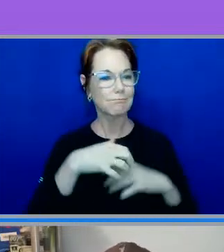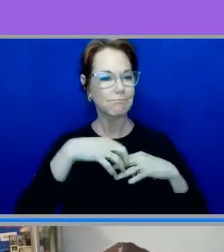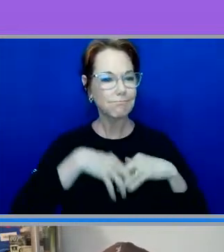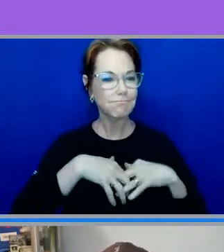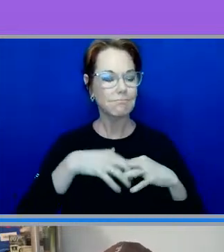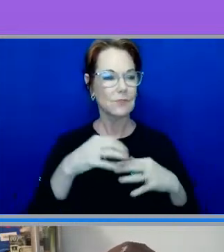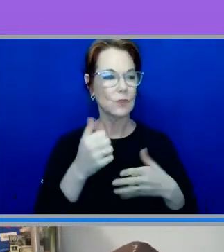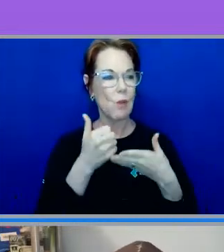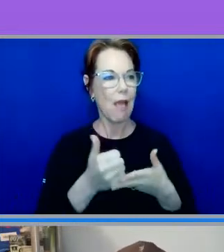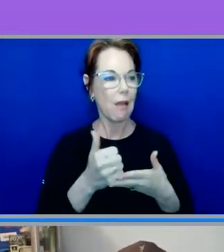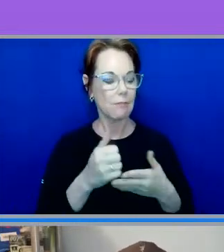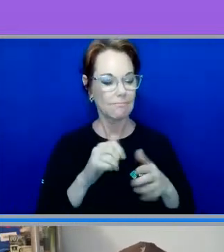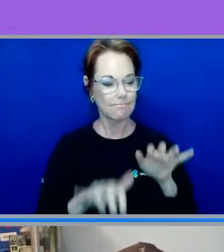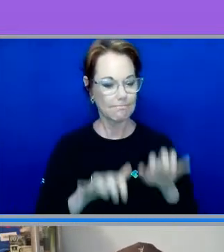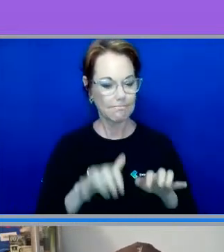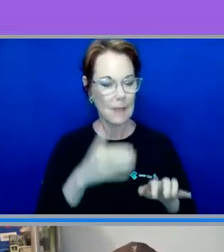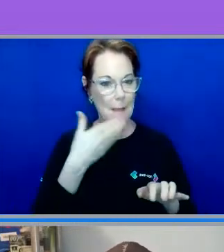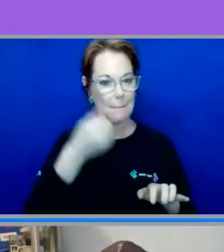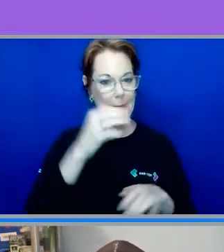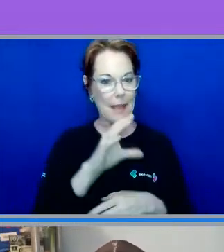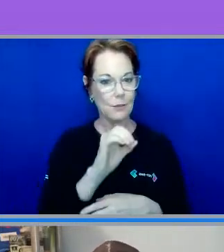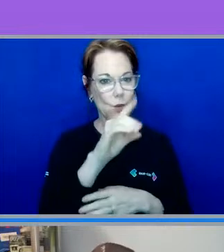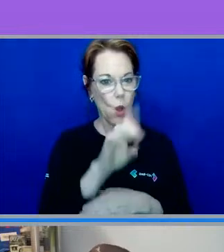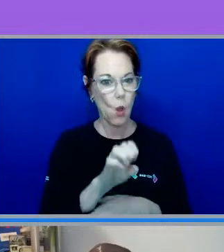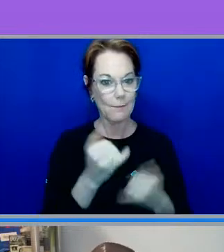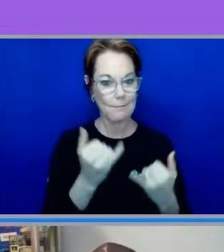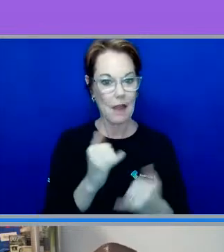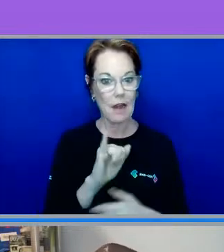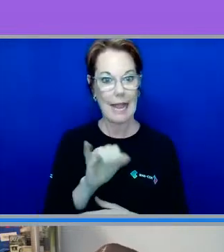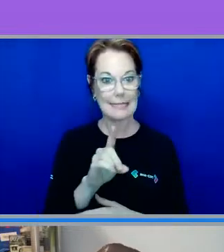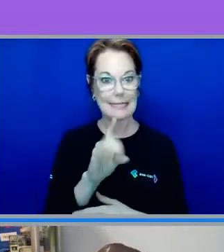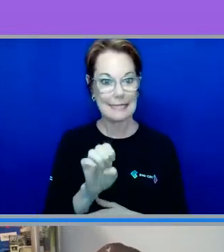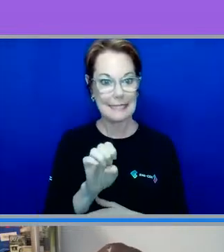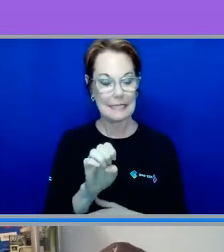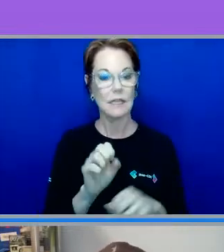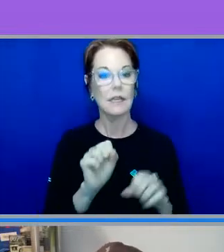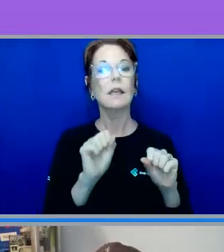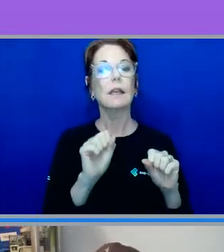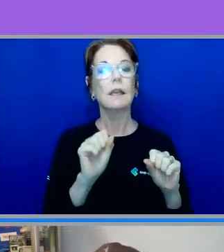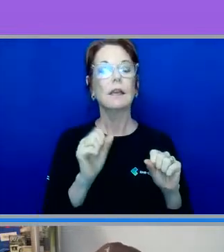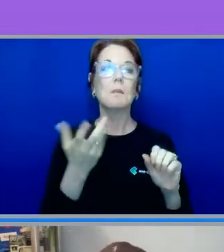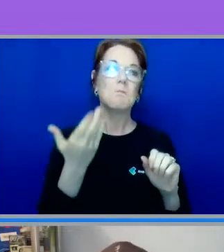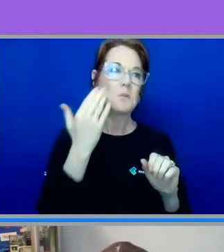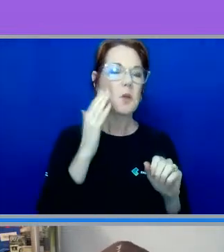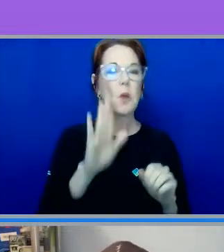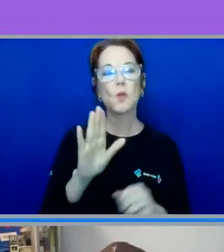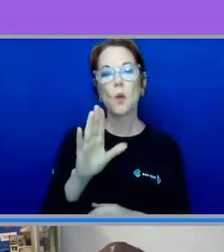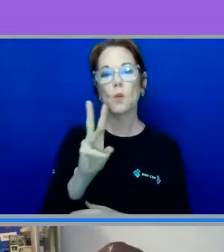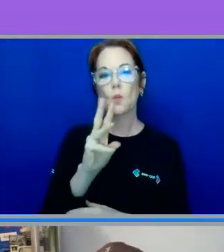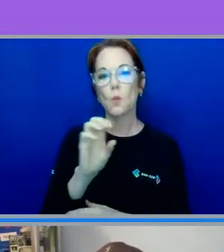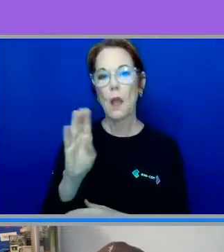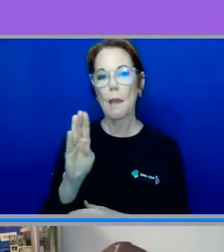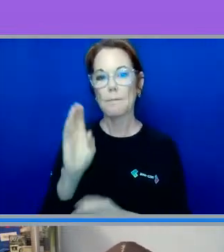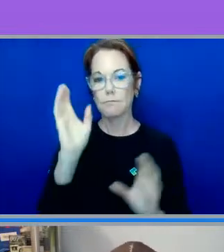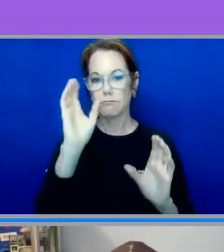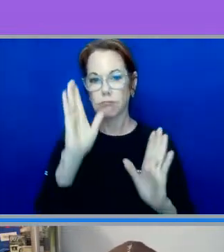better code. All modern Ides can be extended to. So just like